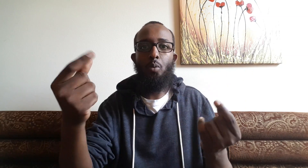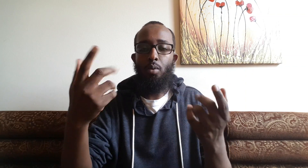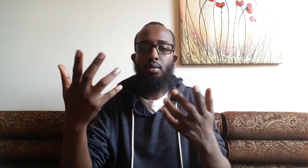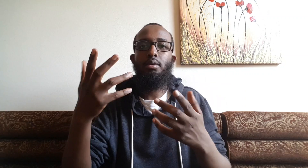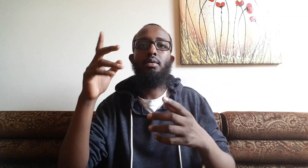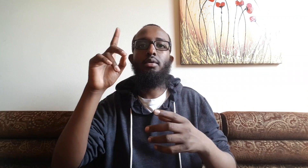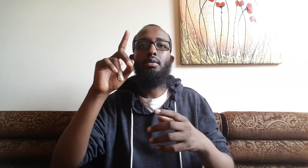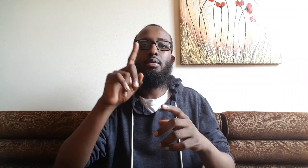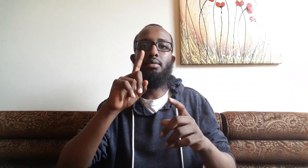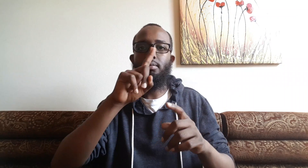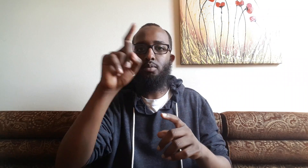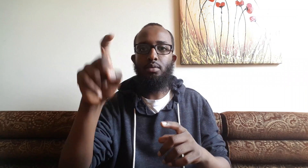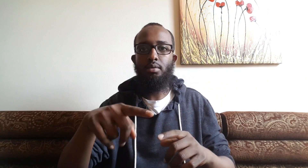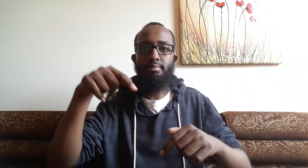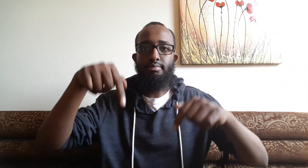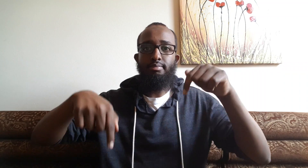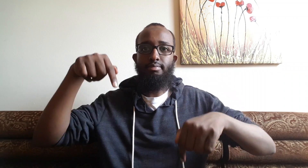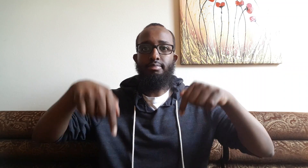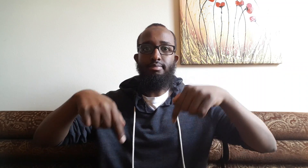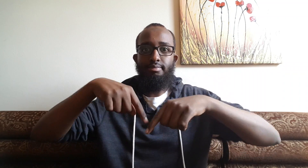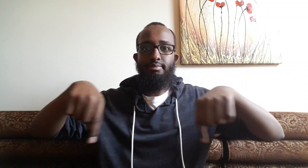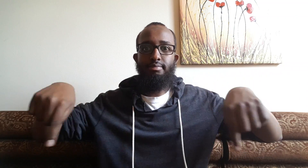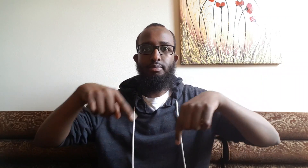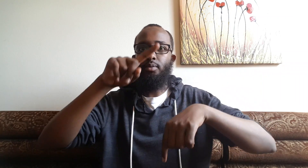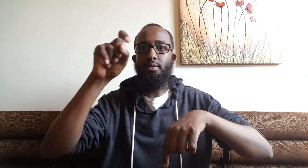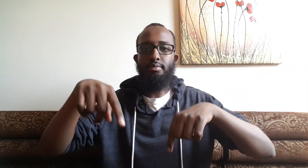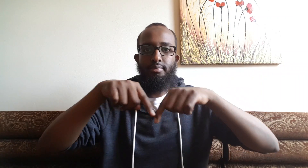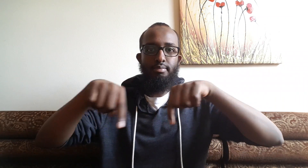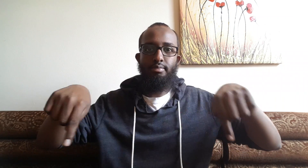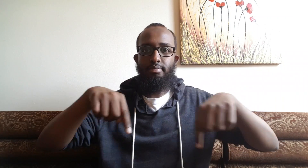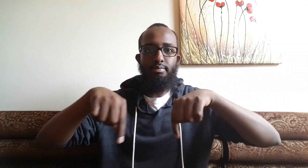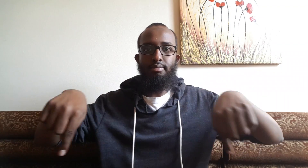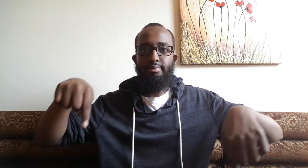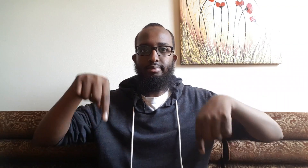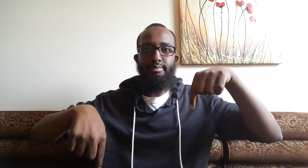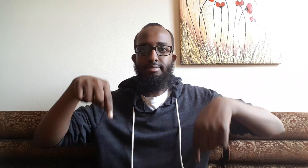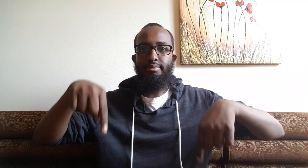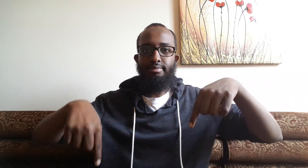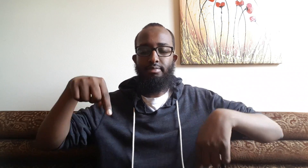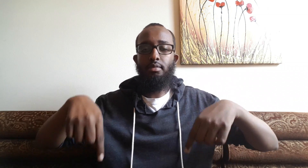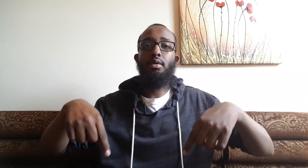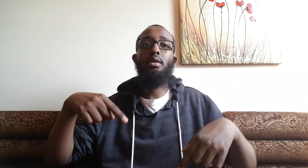I want you guys to comment below in the comments section below